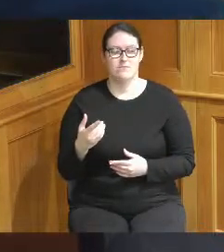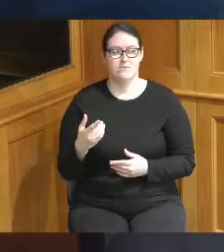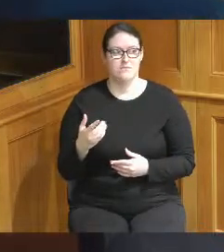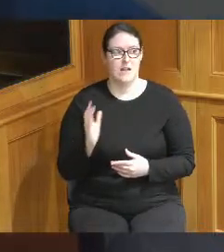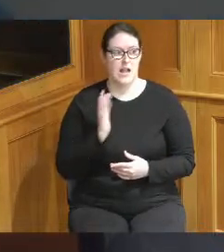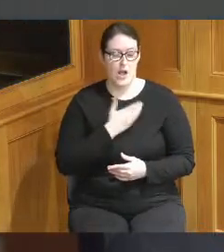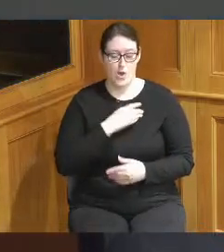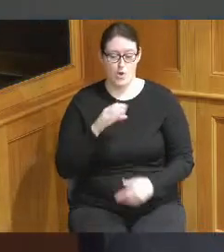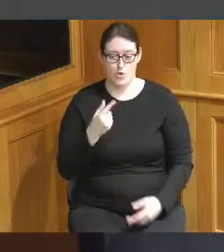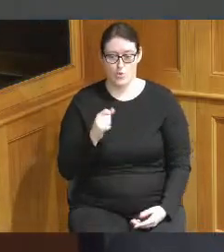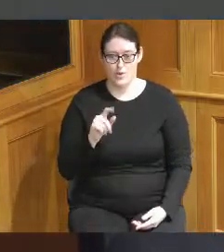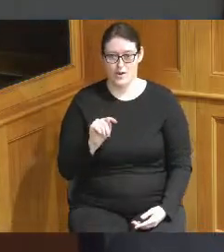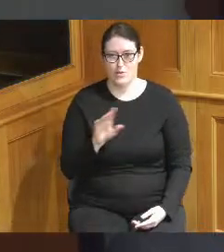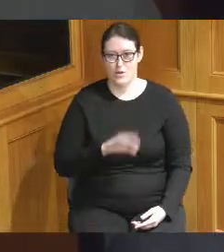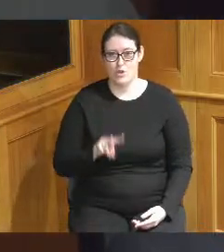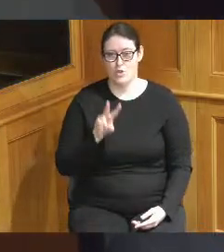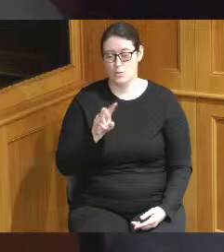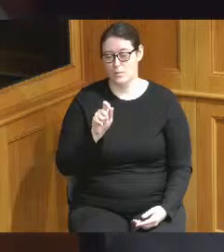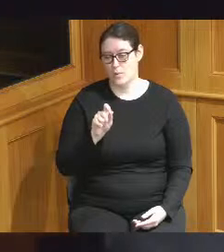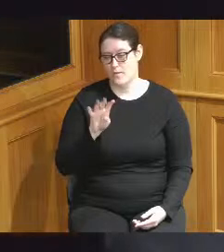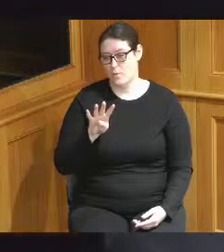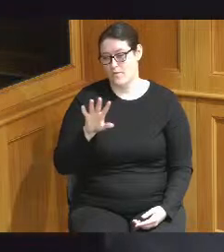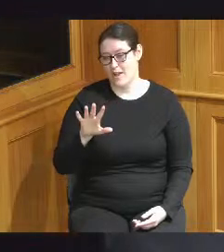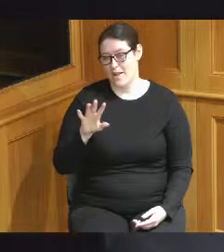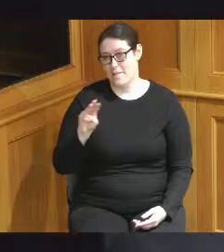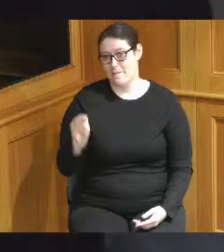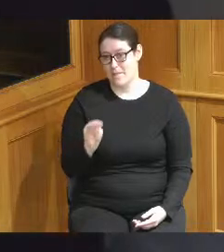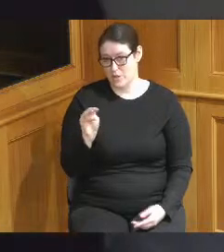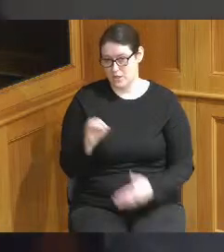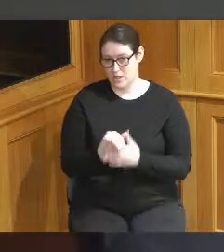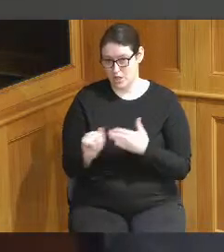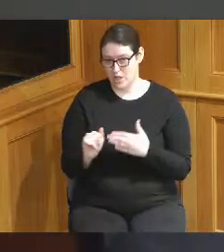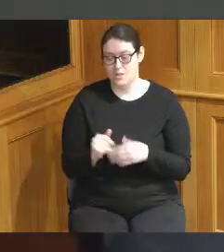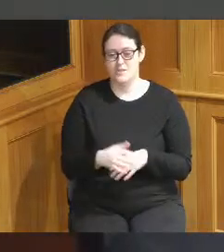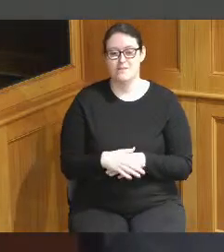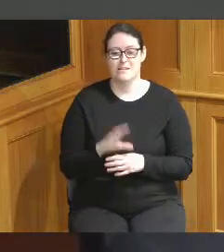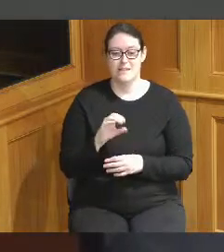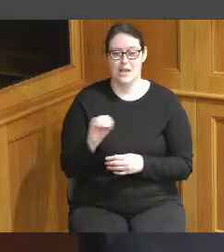and he was able to convince the company who said maybe we should do the first one in our hometown